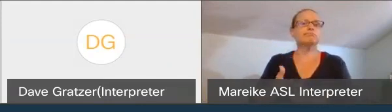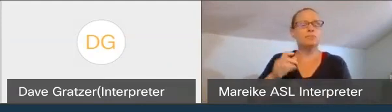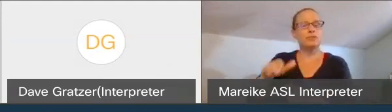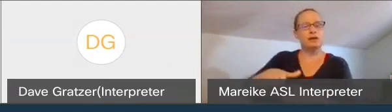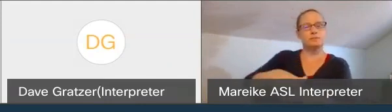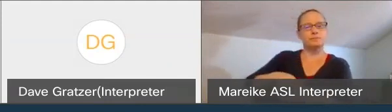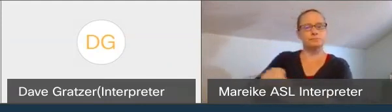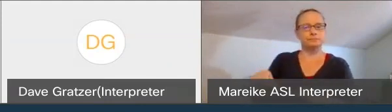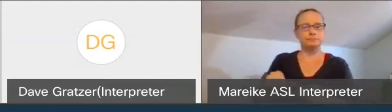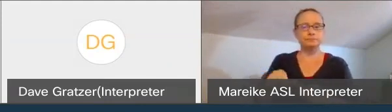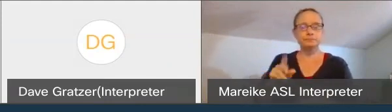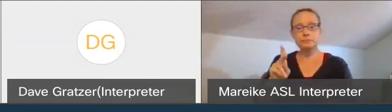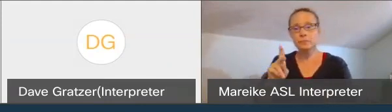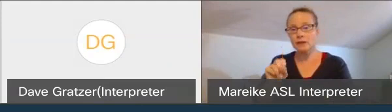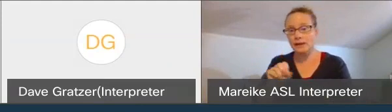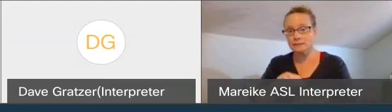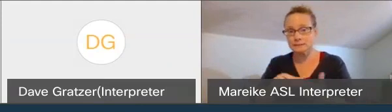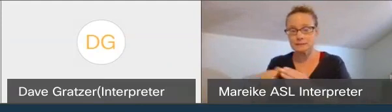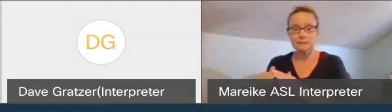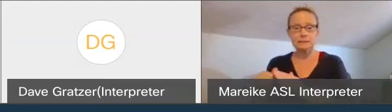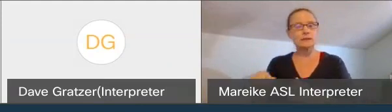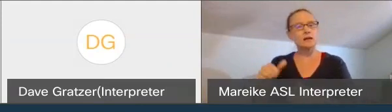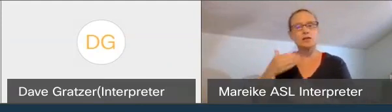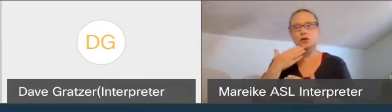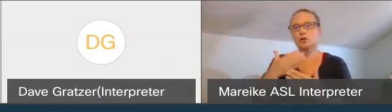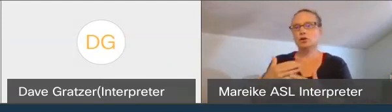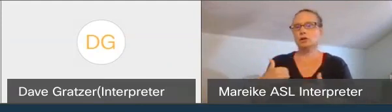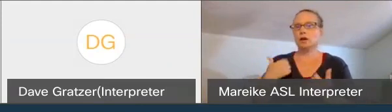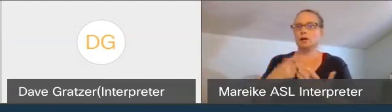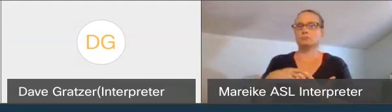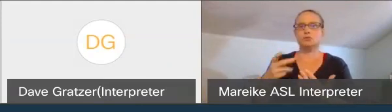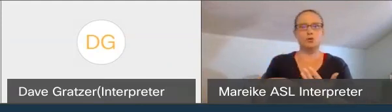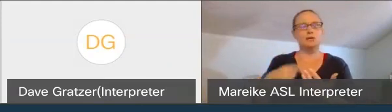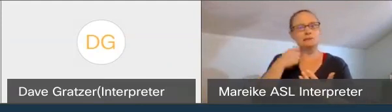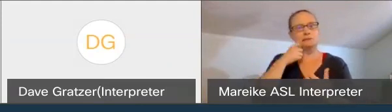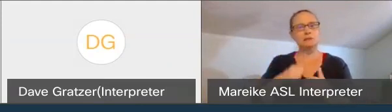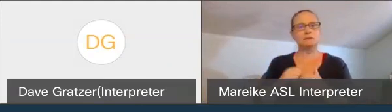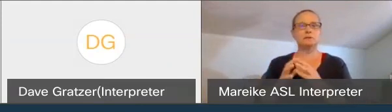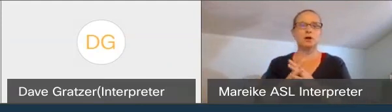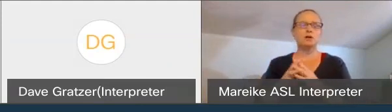Kansas City, another really good young program. Um, so I would definitely check that out.